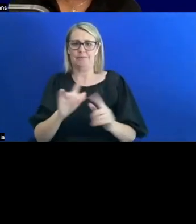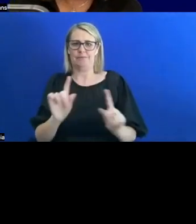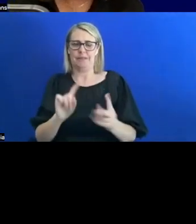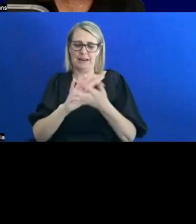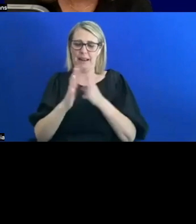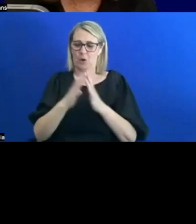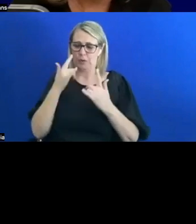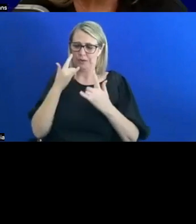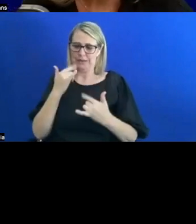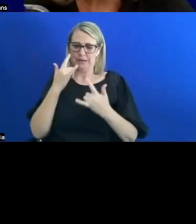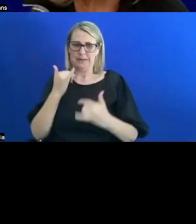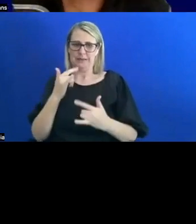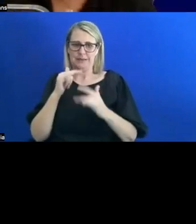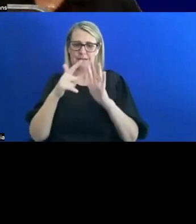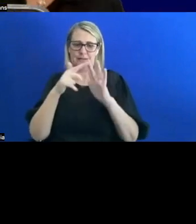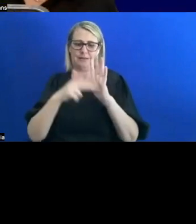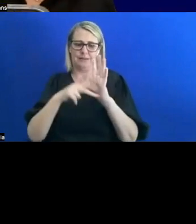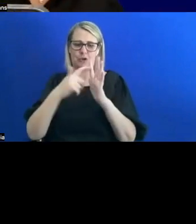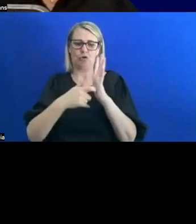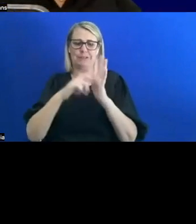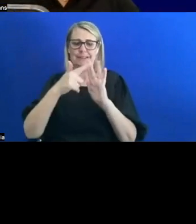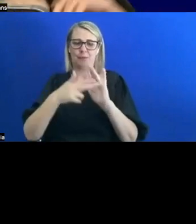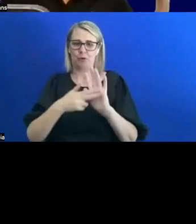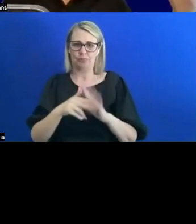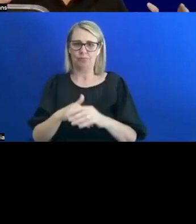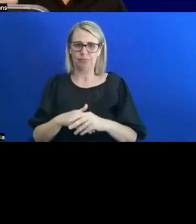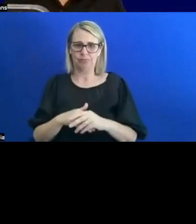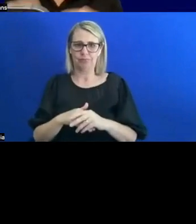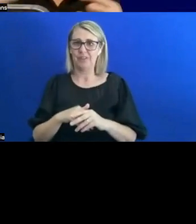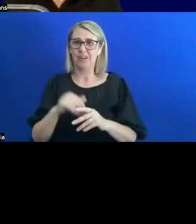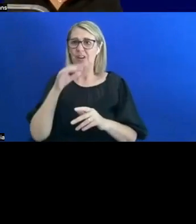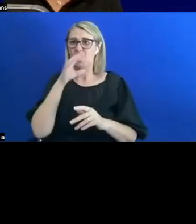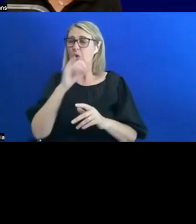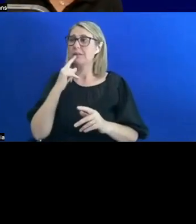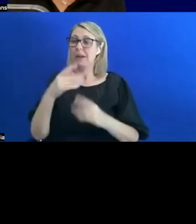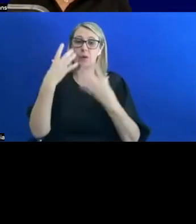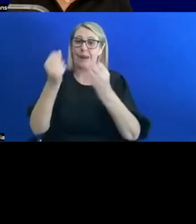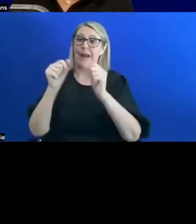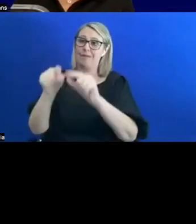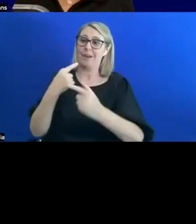interoception. There's no point saying that it's out there and let's acknowledge it if we can't